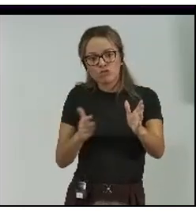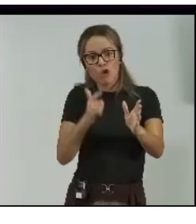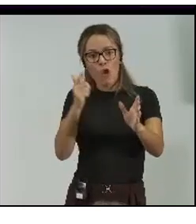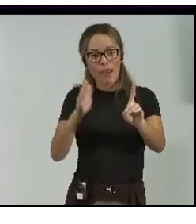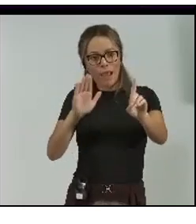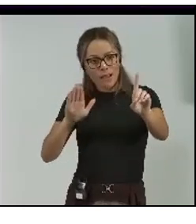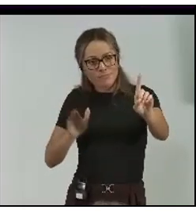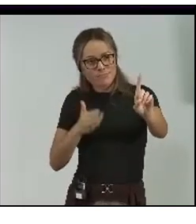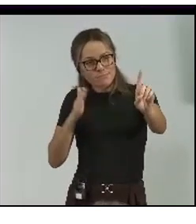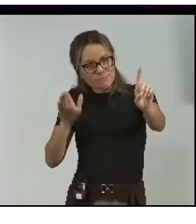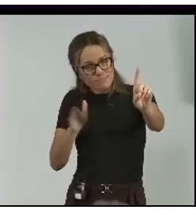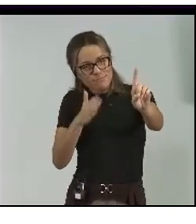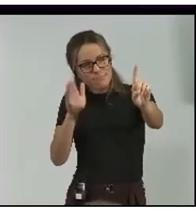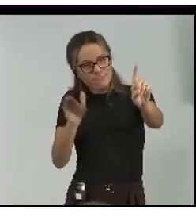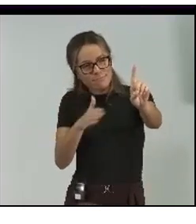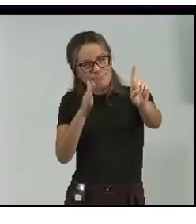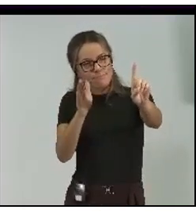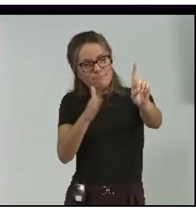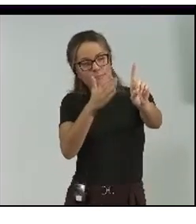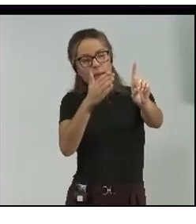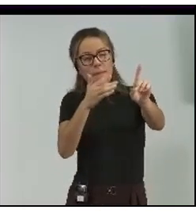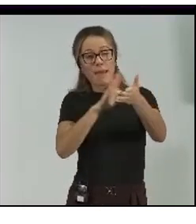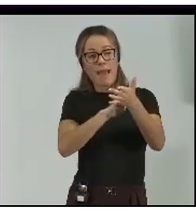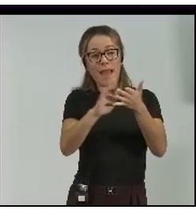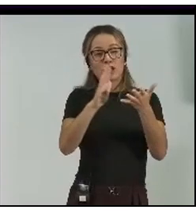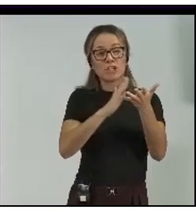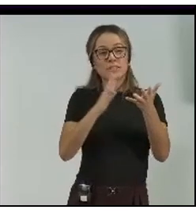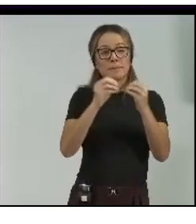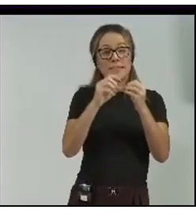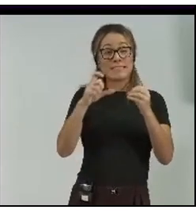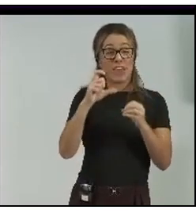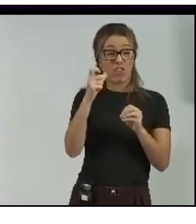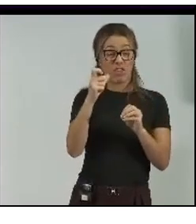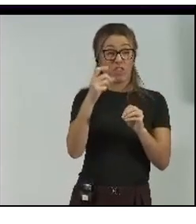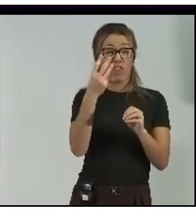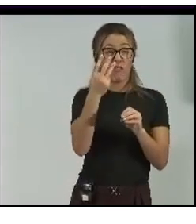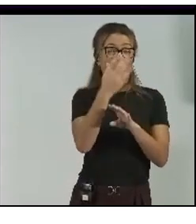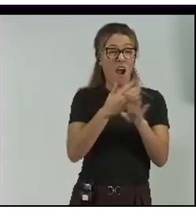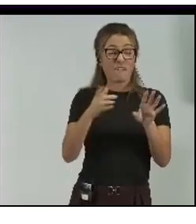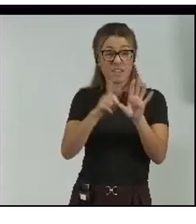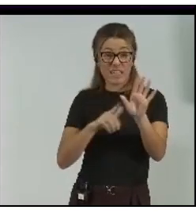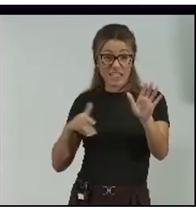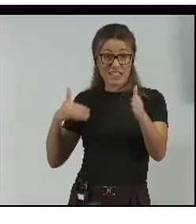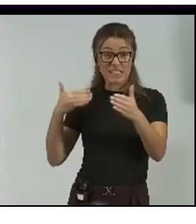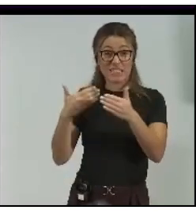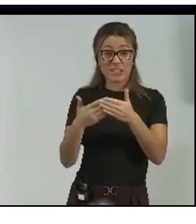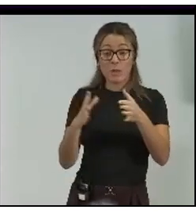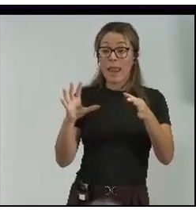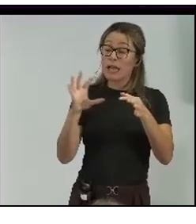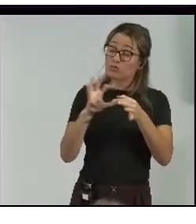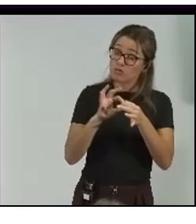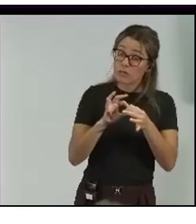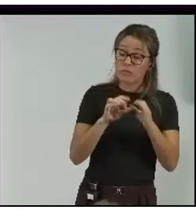you know, I've been at HSBC 3 1/2 years and when I joined, we had policies and procedures in place.